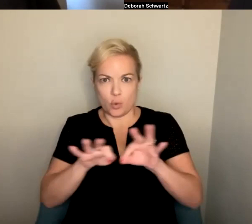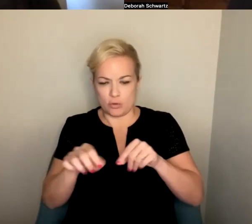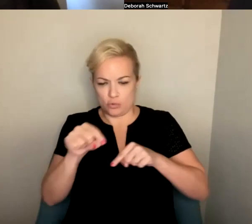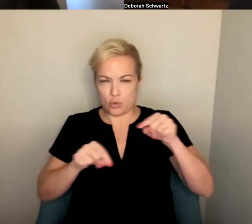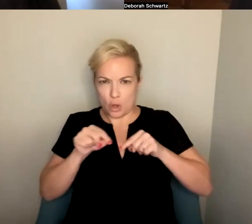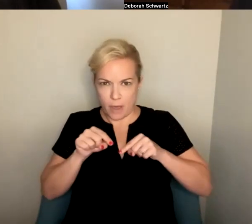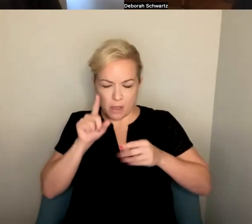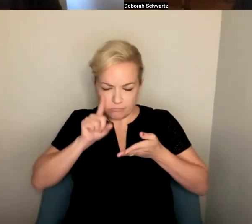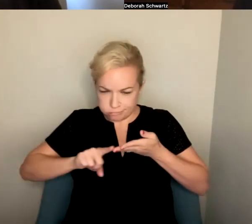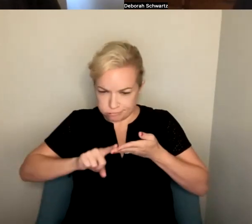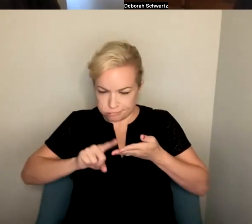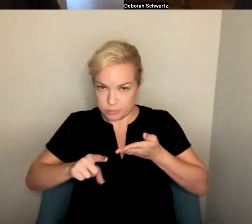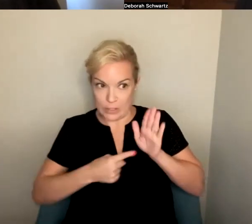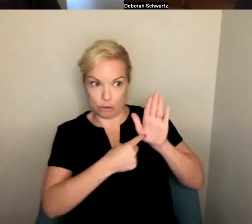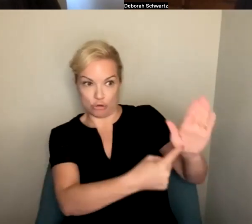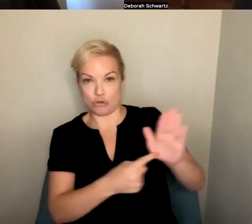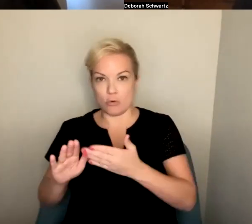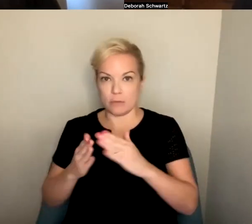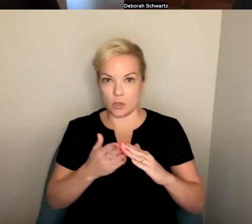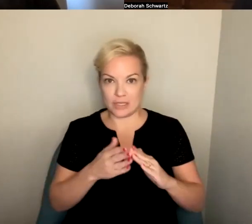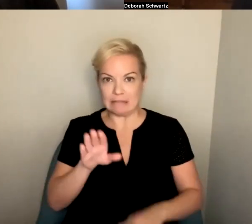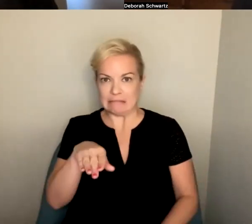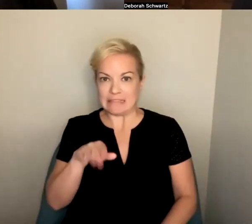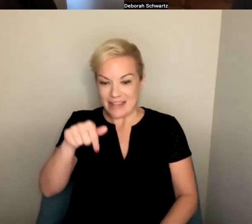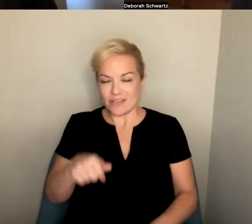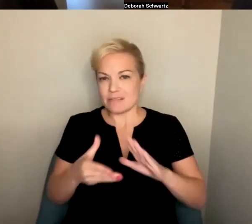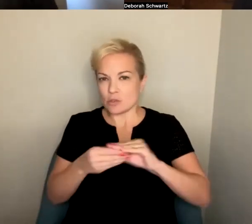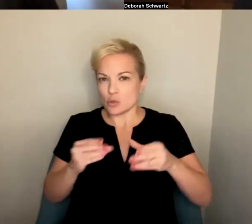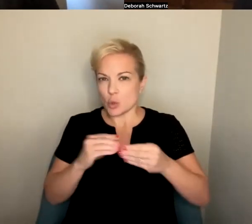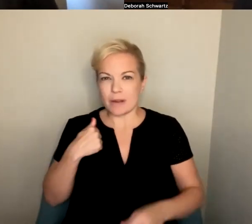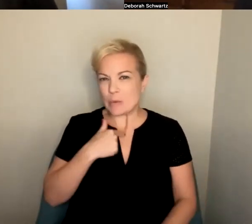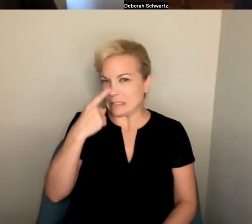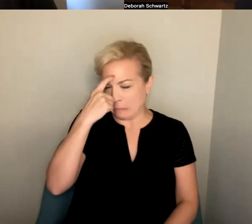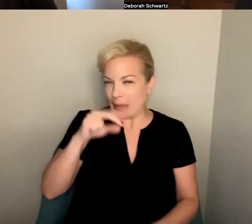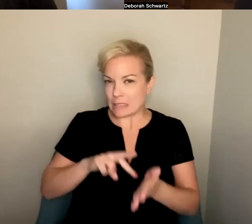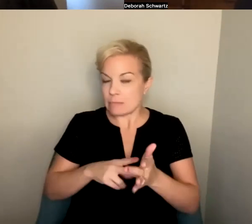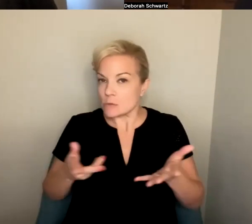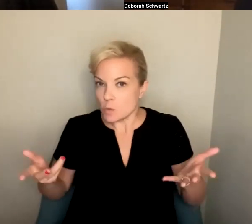back the community and say here here's what we think this story means and Waugh and others that